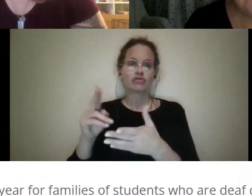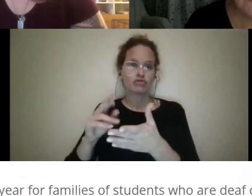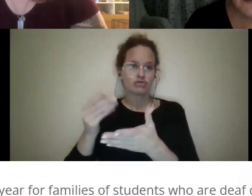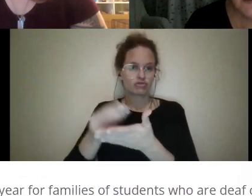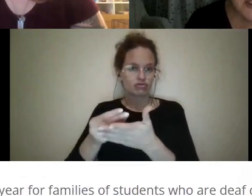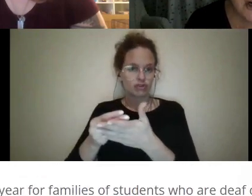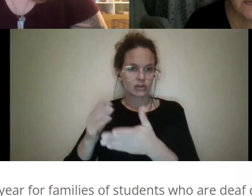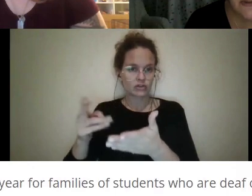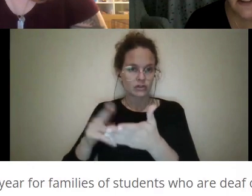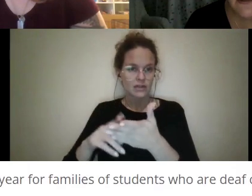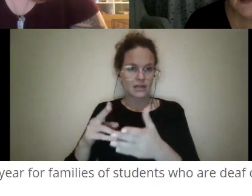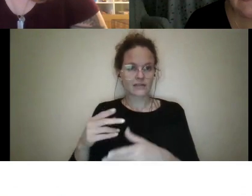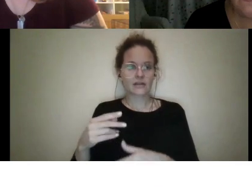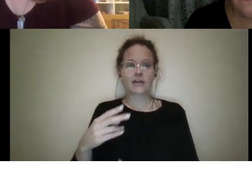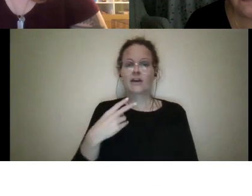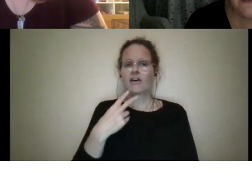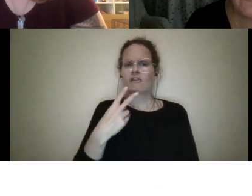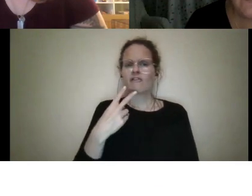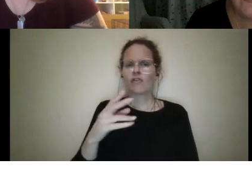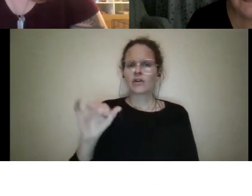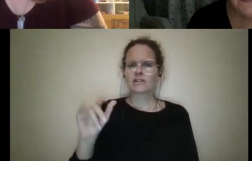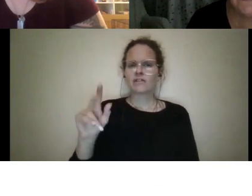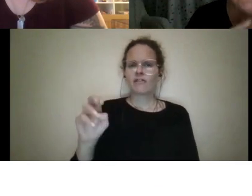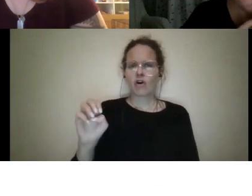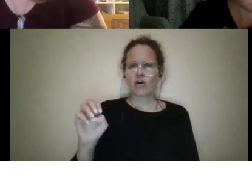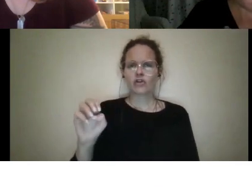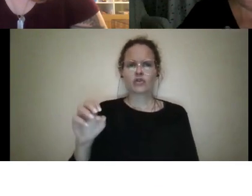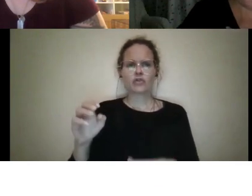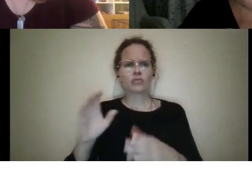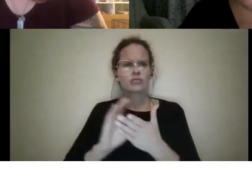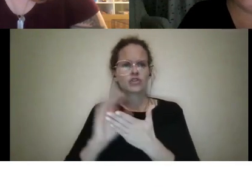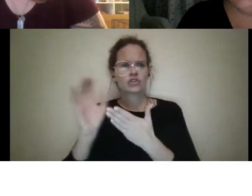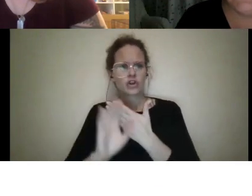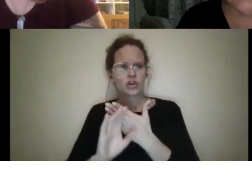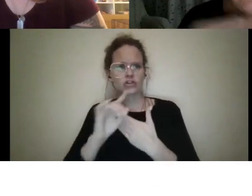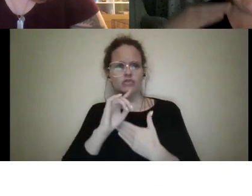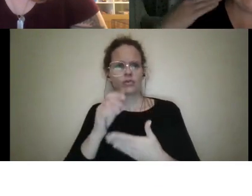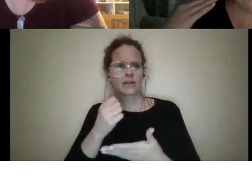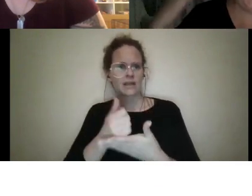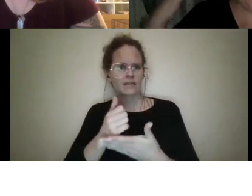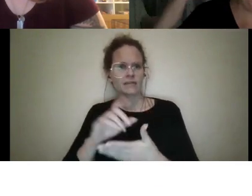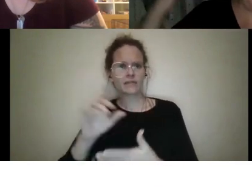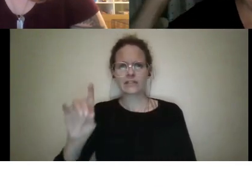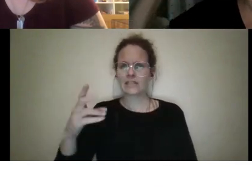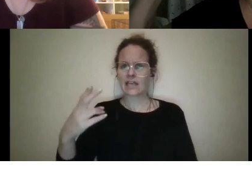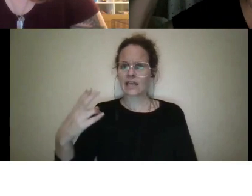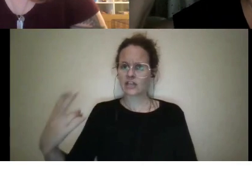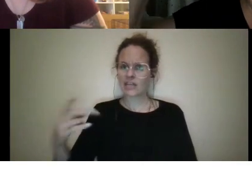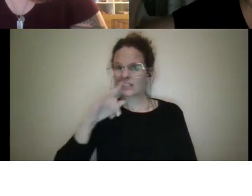a voice volume chart, which is sometimes really helpful because DHH kids can't hear how loud they